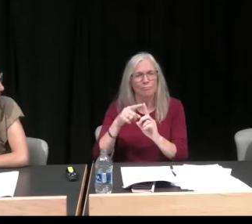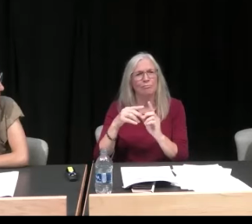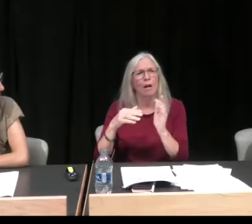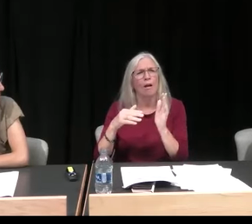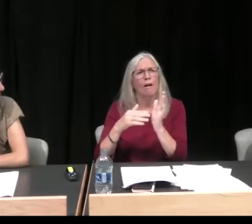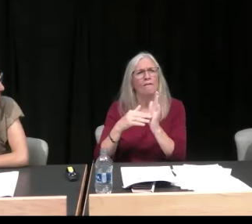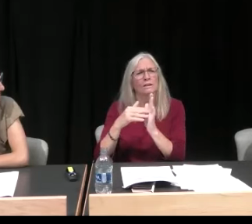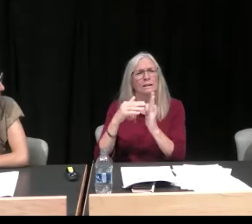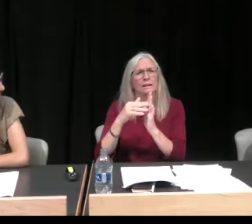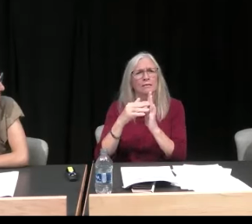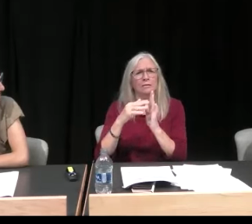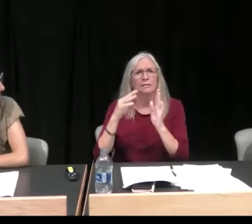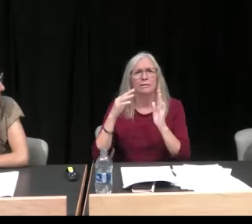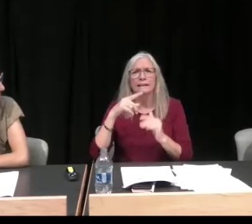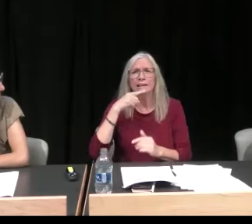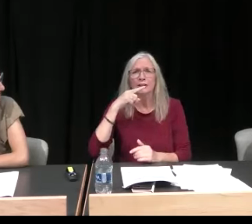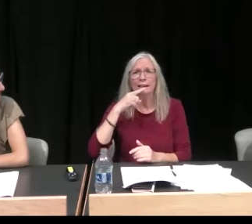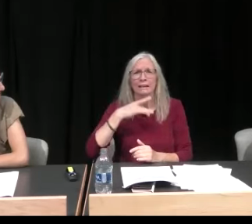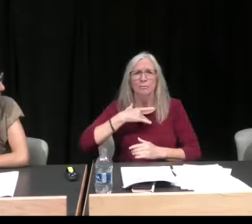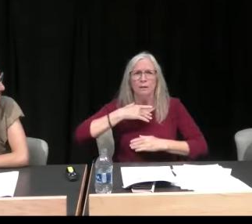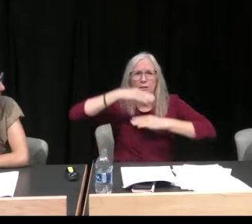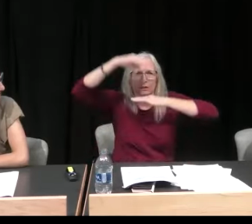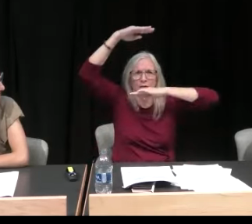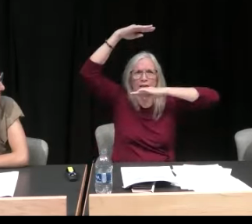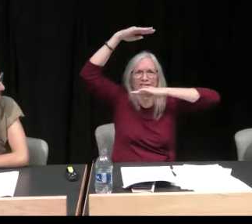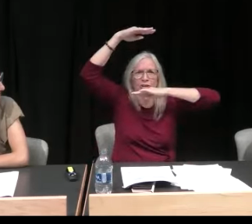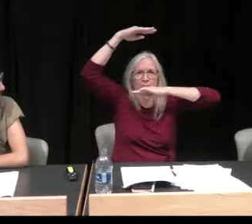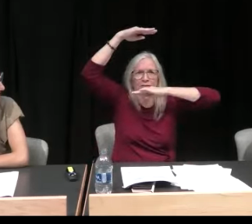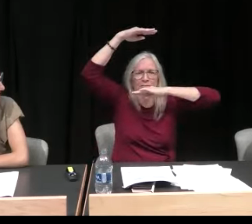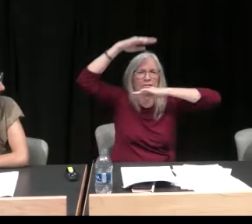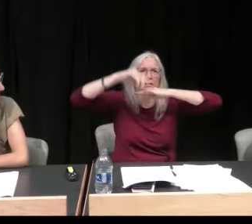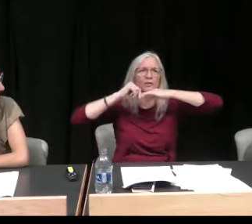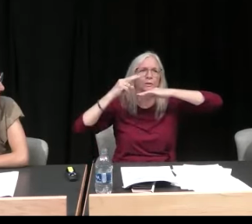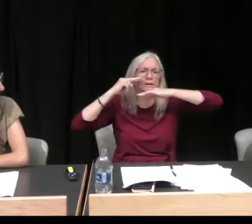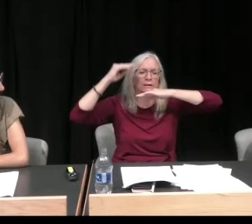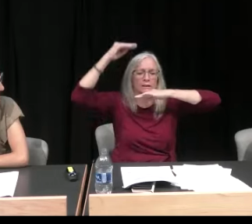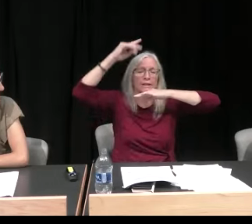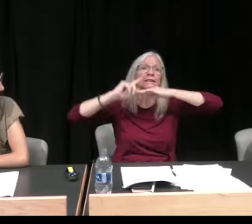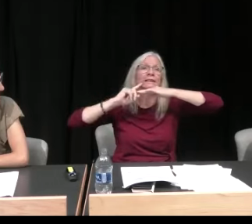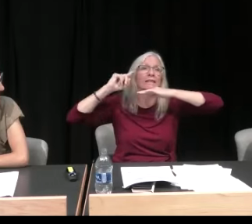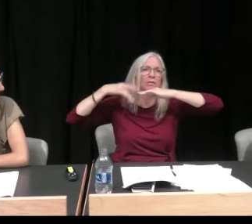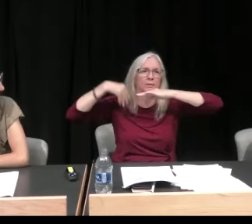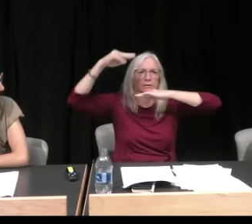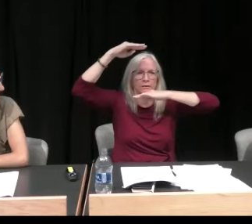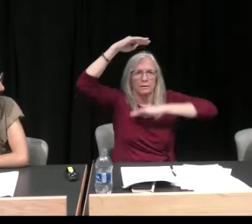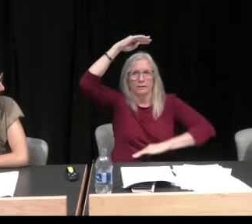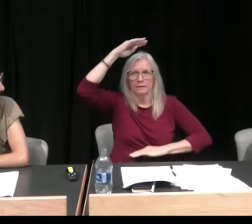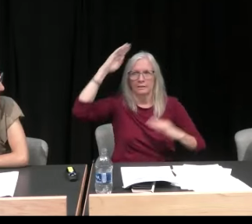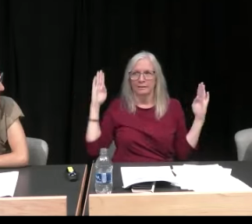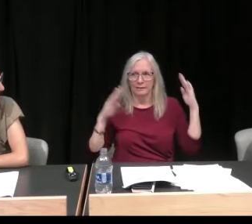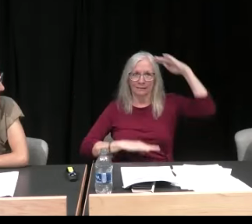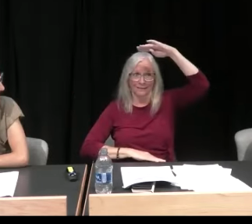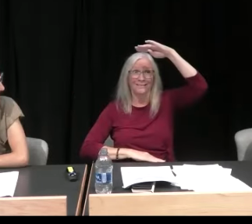back um in also in the workplace with technology with zoom sometimes we only see people's heads